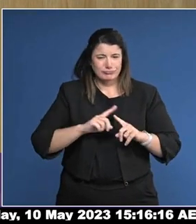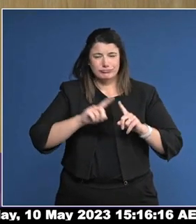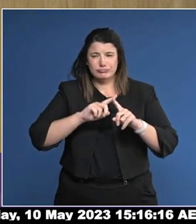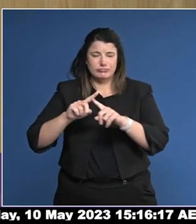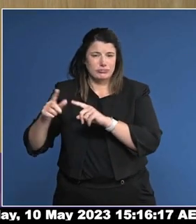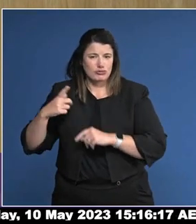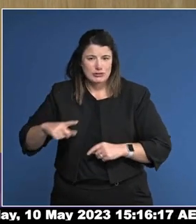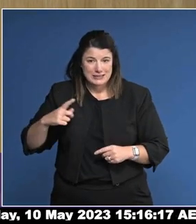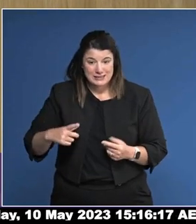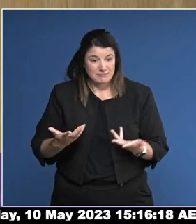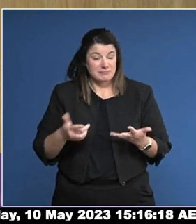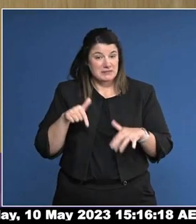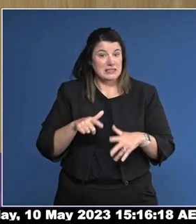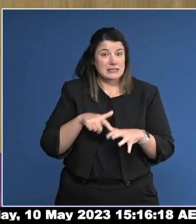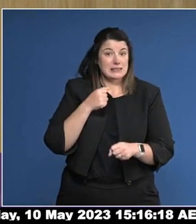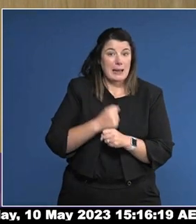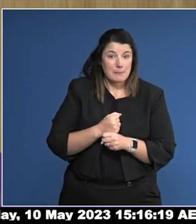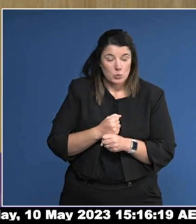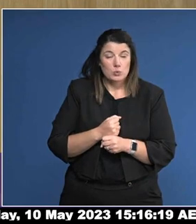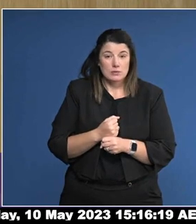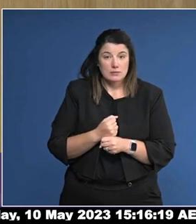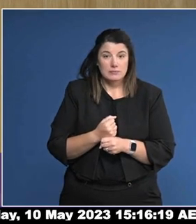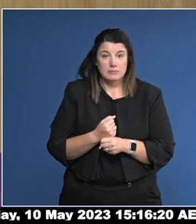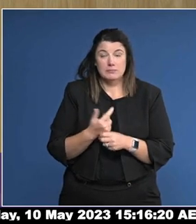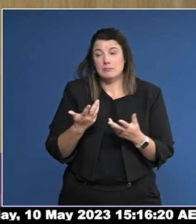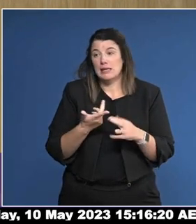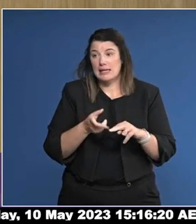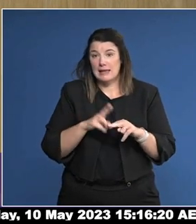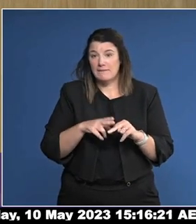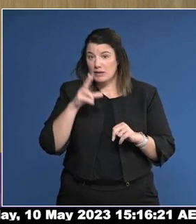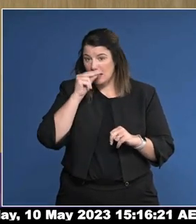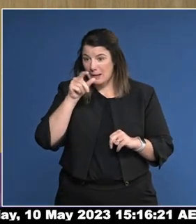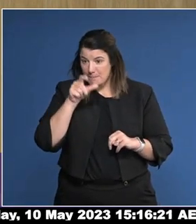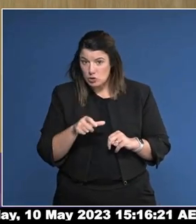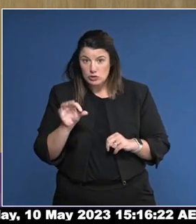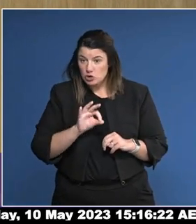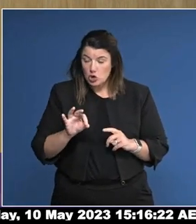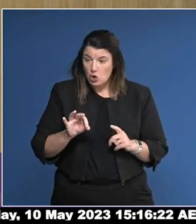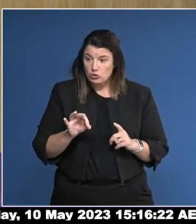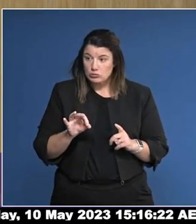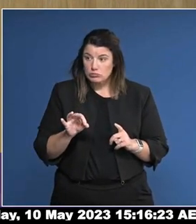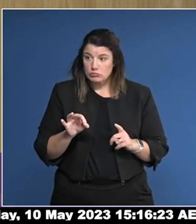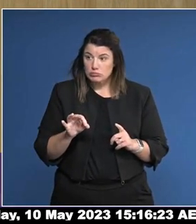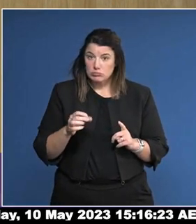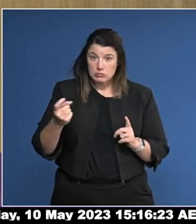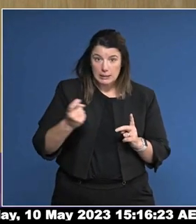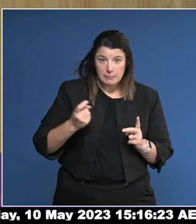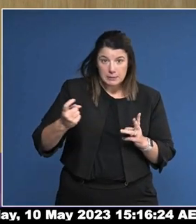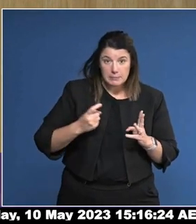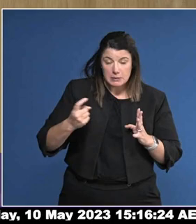In this instance, if this young person wasn't, and didn't attend appointments, we do